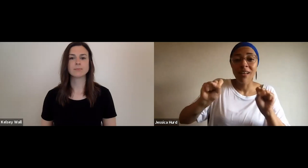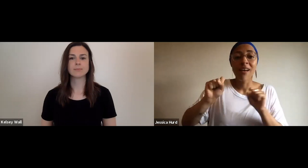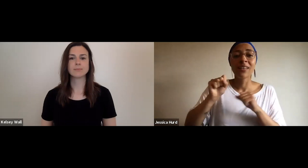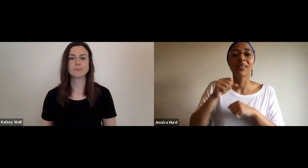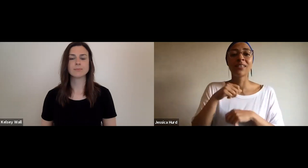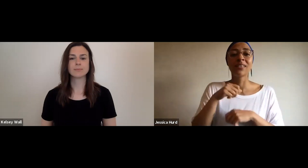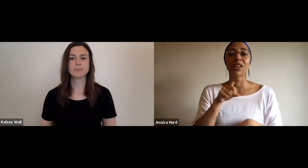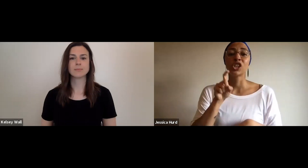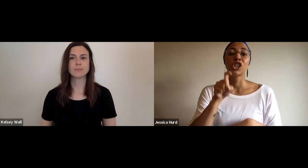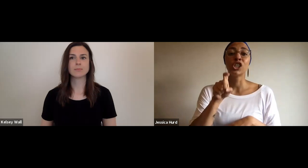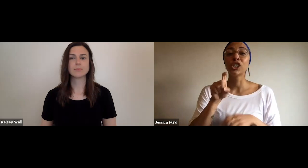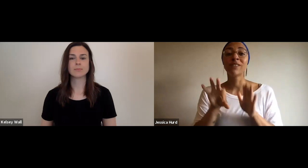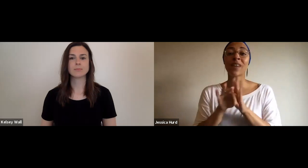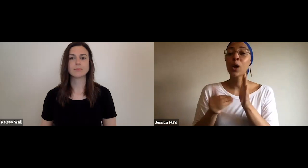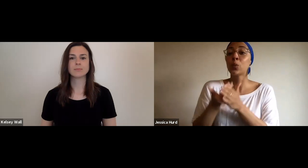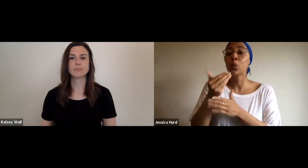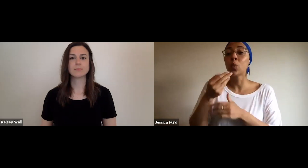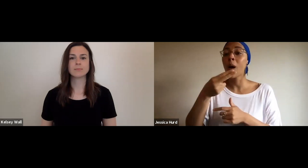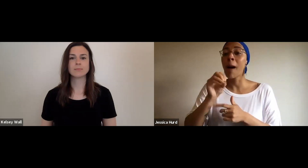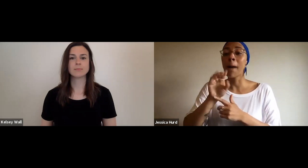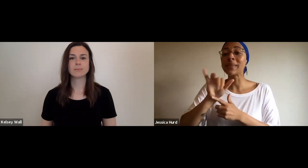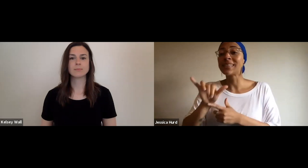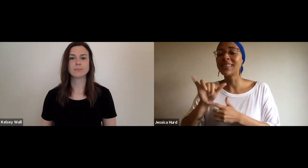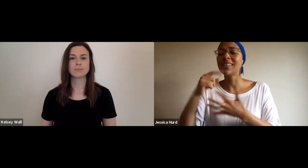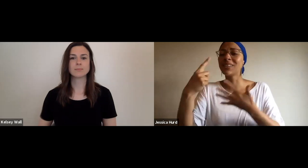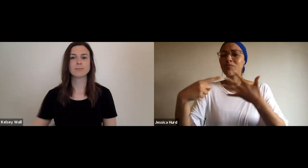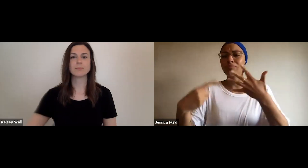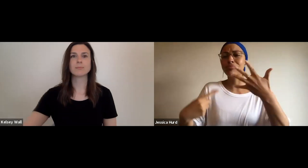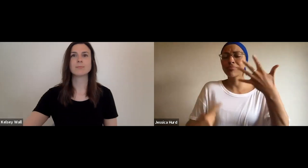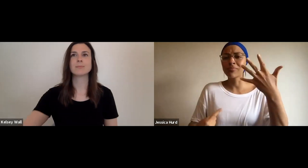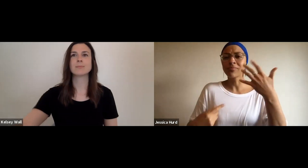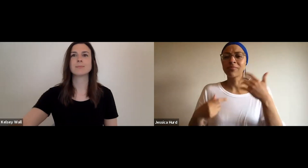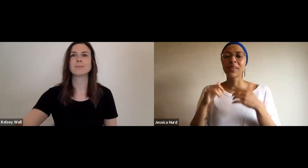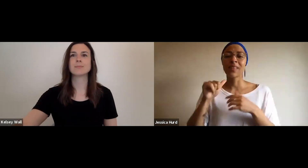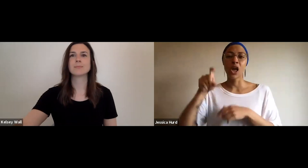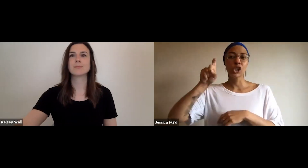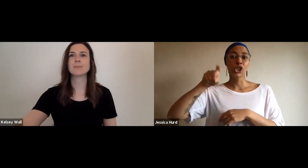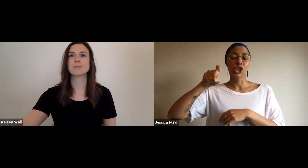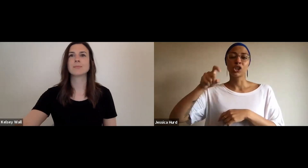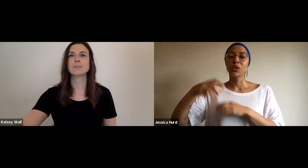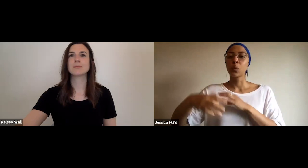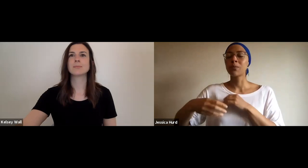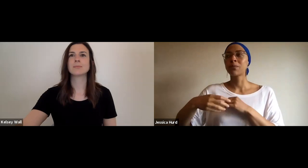You should be working out. You should be, you know, finding new hobbies. You should be ABC, XYZ,